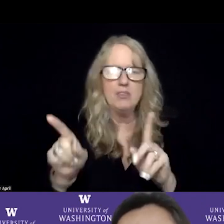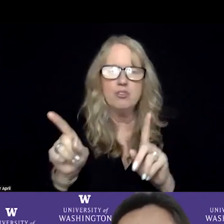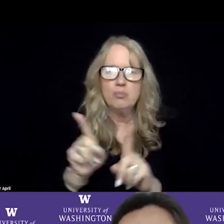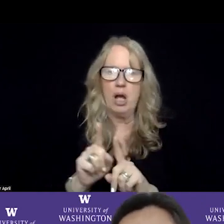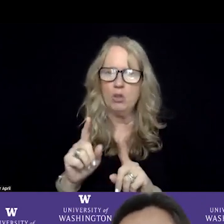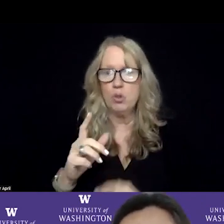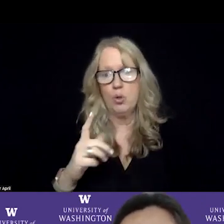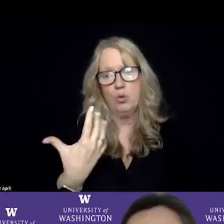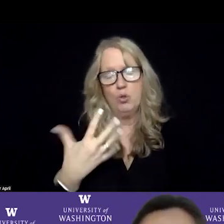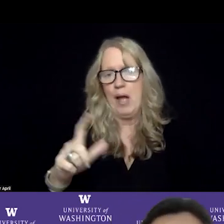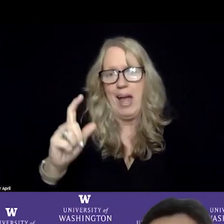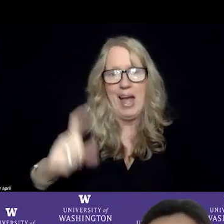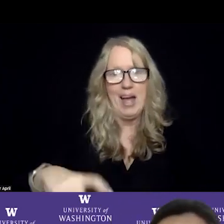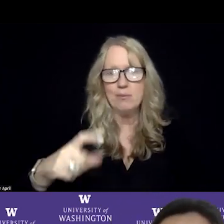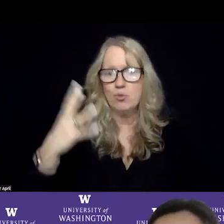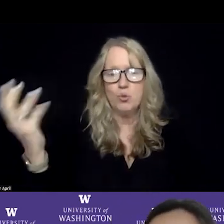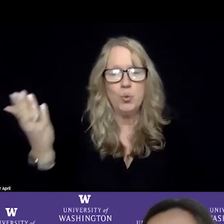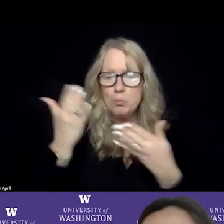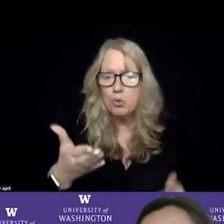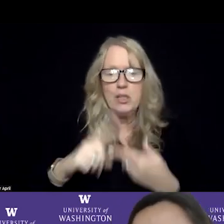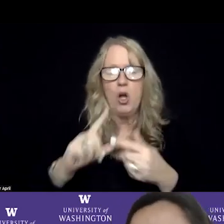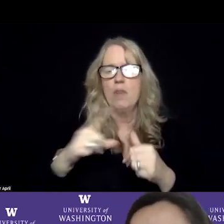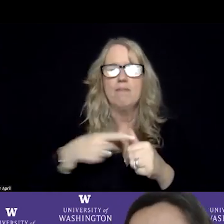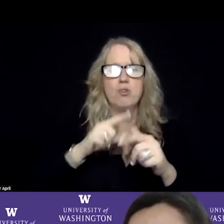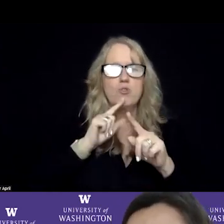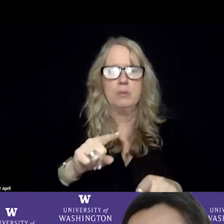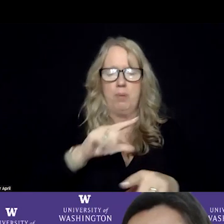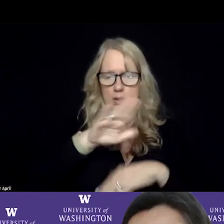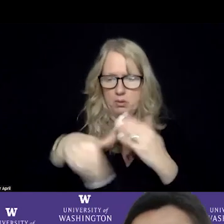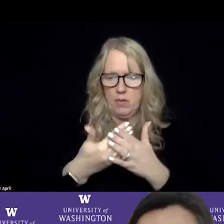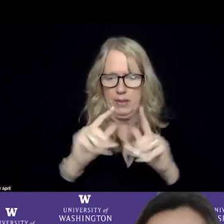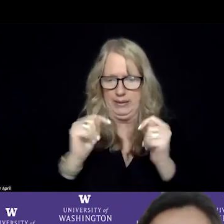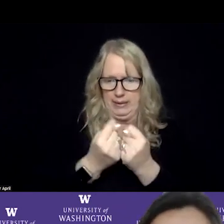WANT THE INVESTIGATION AND YOU WANT TO BRING THE RESPONDERS TOGETHER TO RESPOND TO IT. AND OF COURSE, YOU WANT